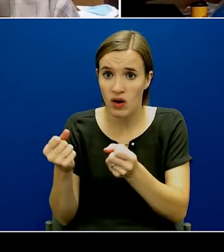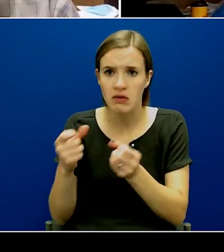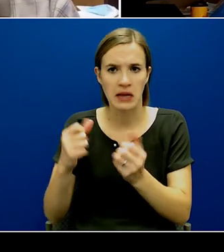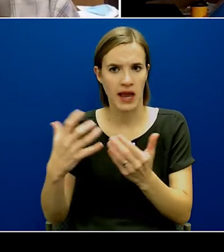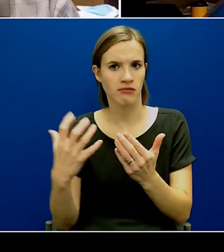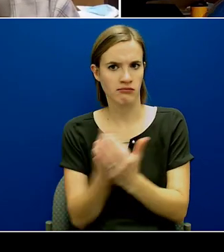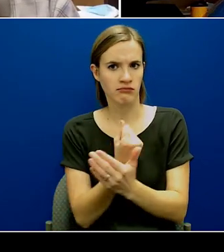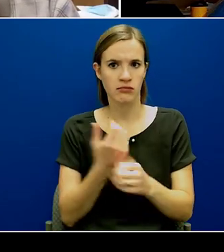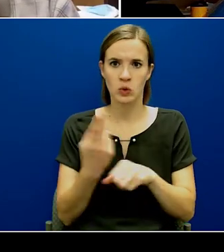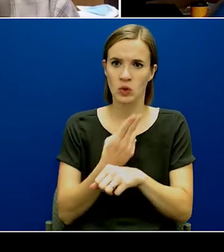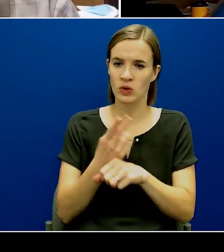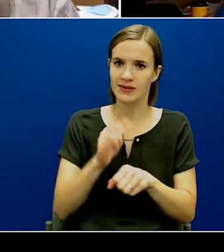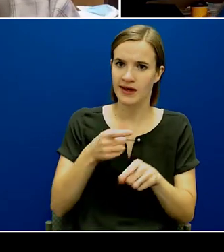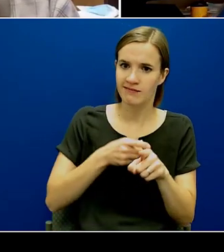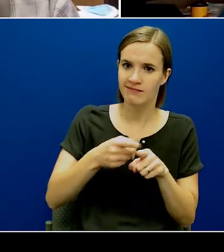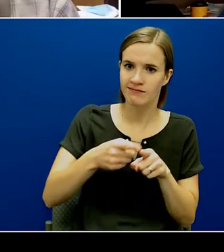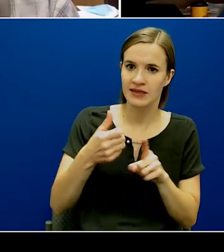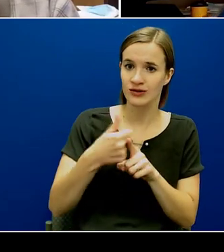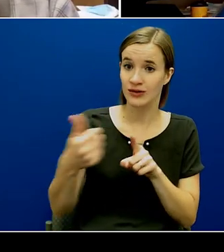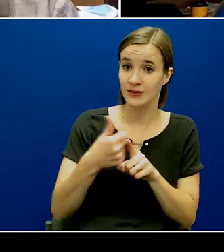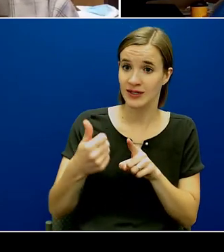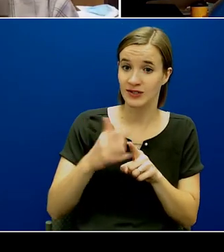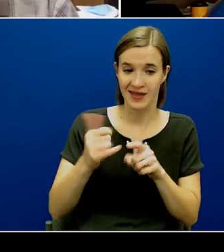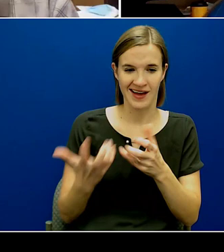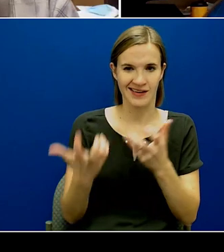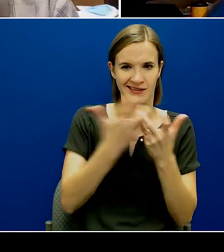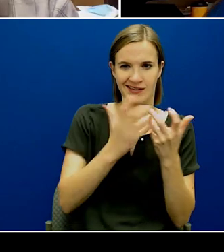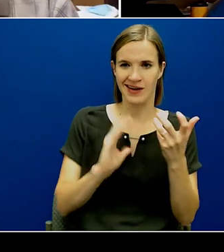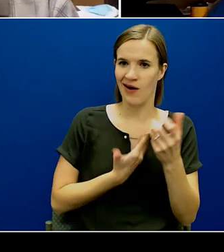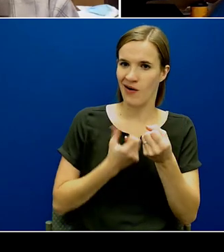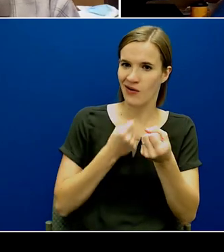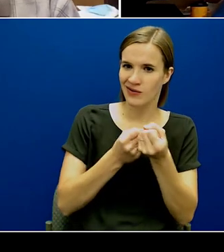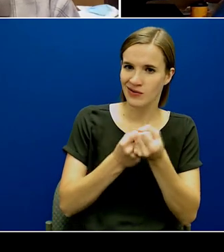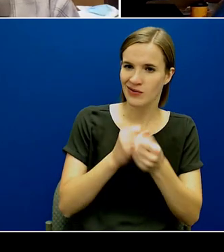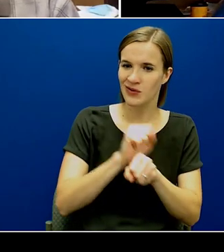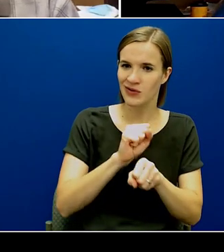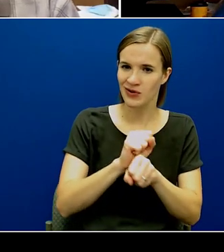of, you know, two cars in the garage, and to,